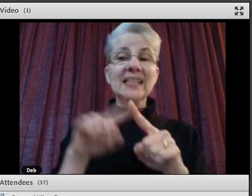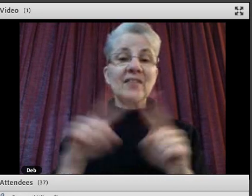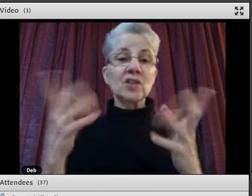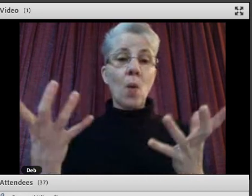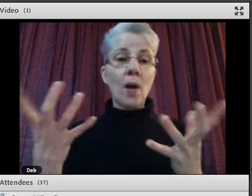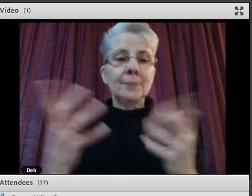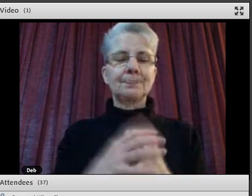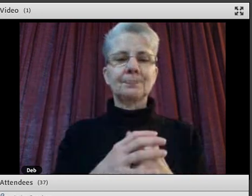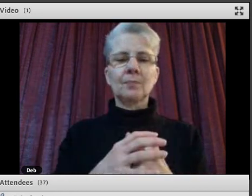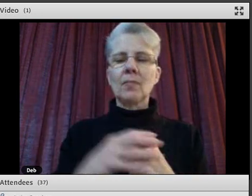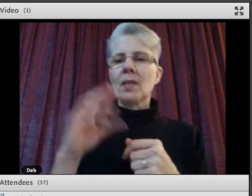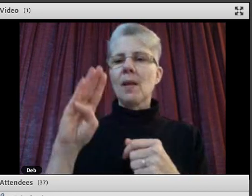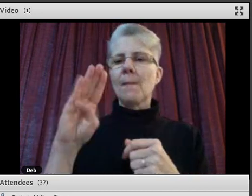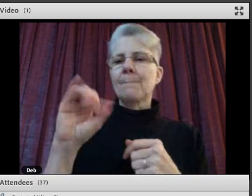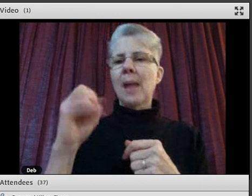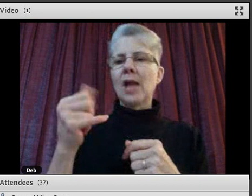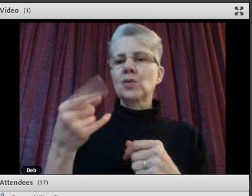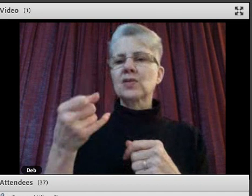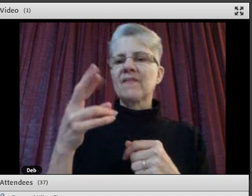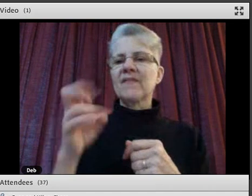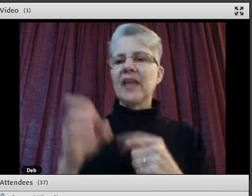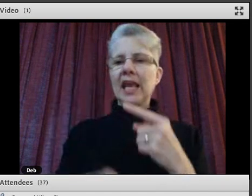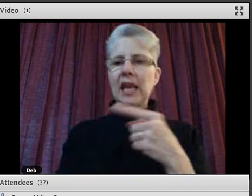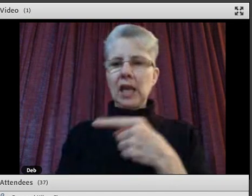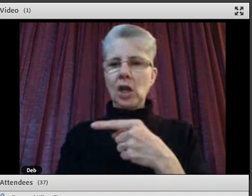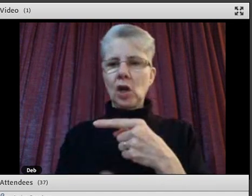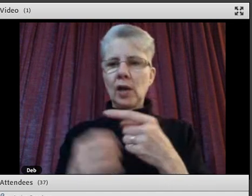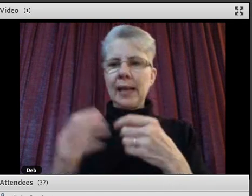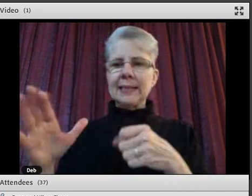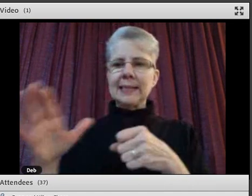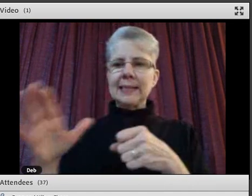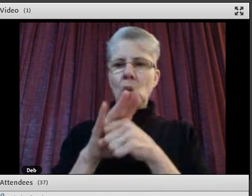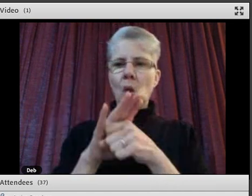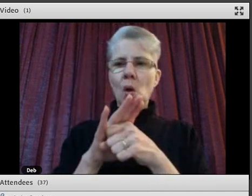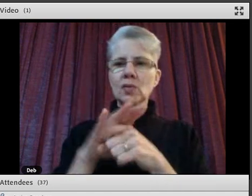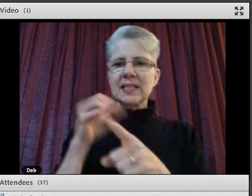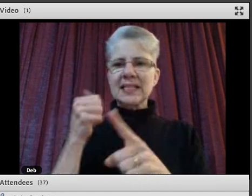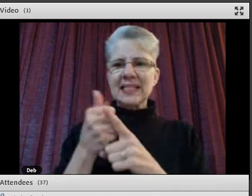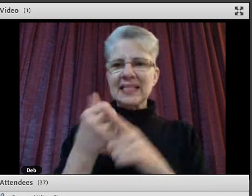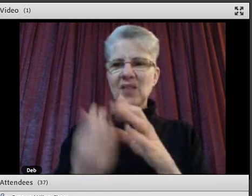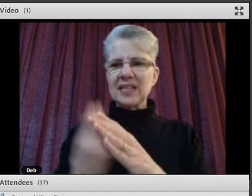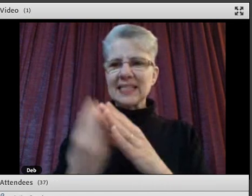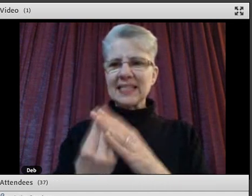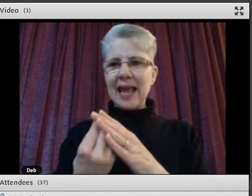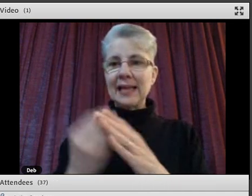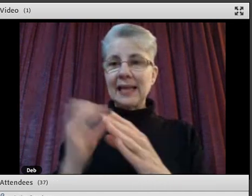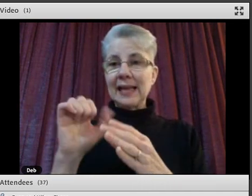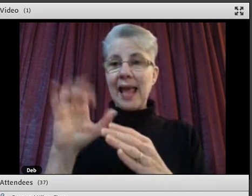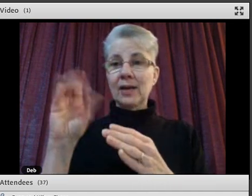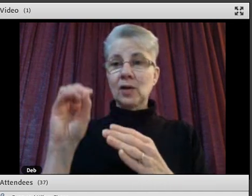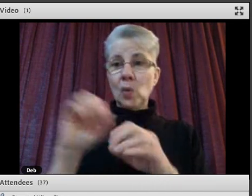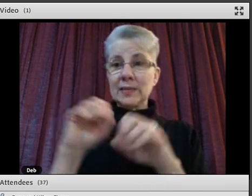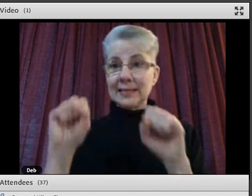A biosphere is an enclosed, self-sustaining ecosystem.